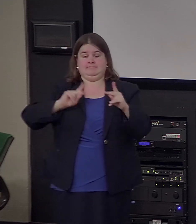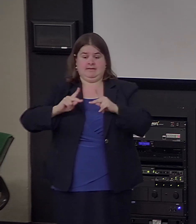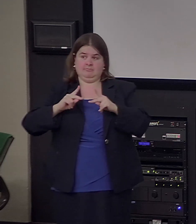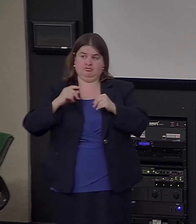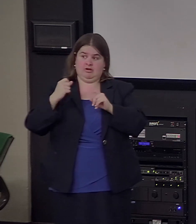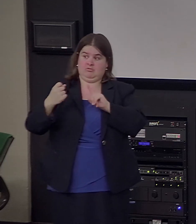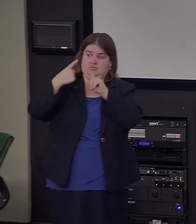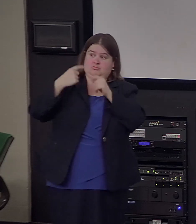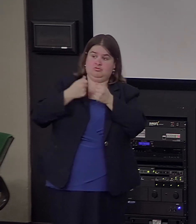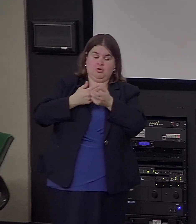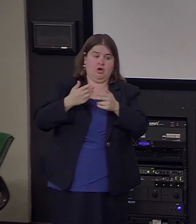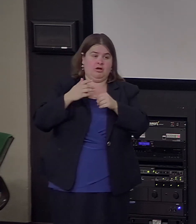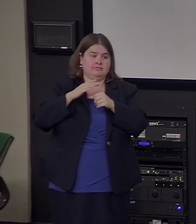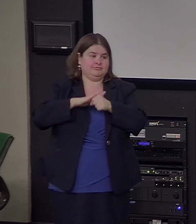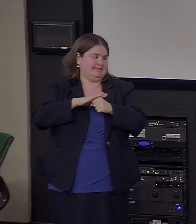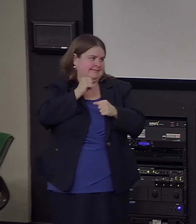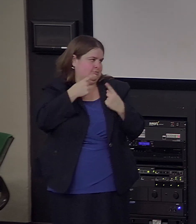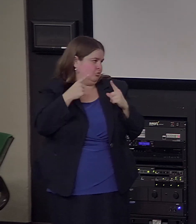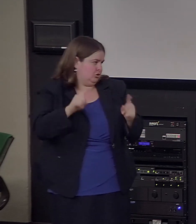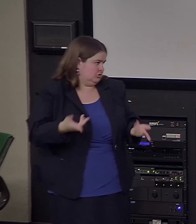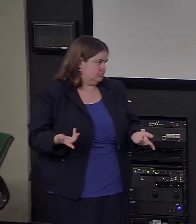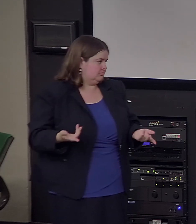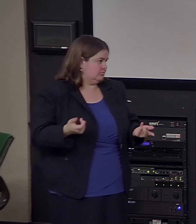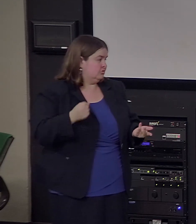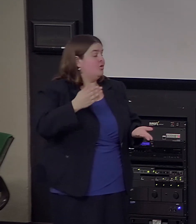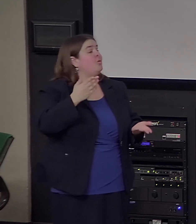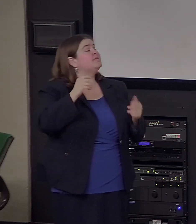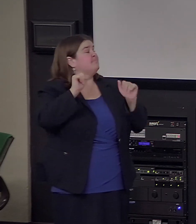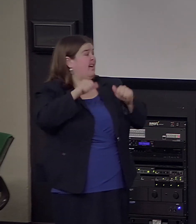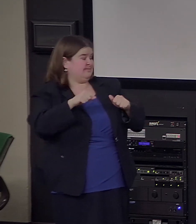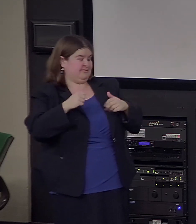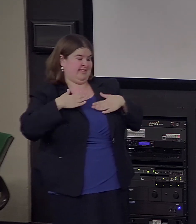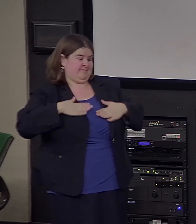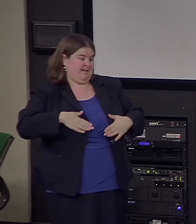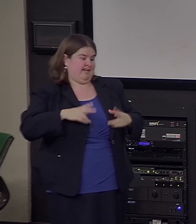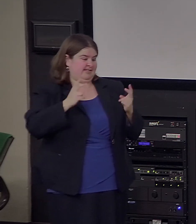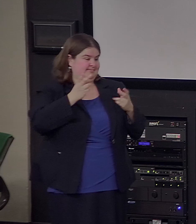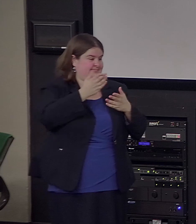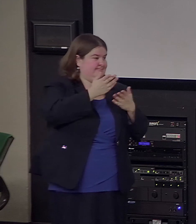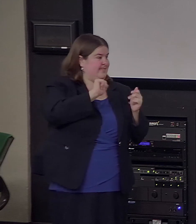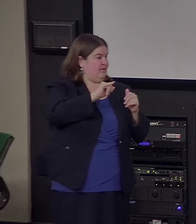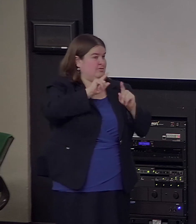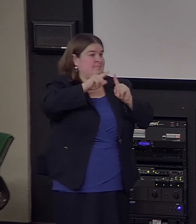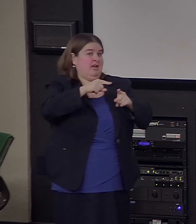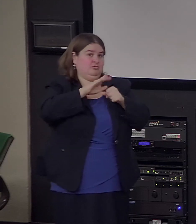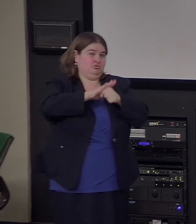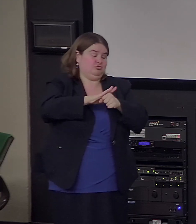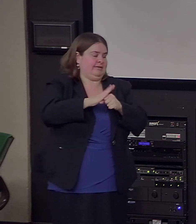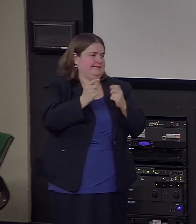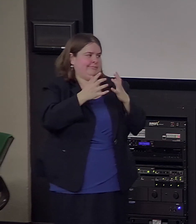So it may in fact be it has shut down as a function of that habituation.